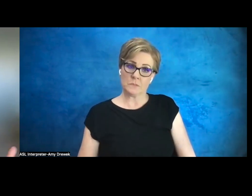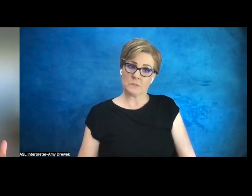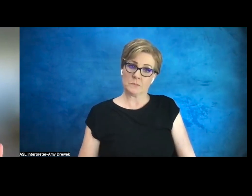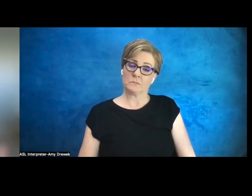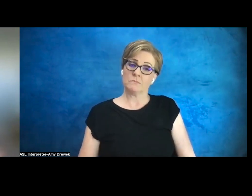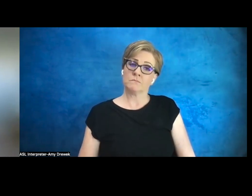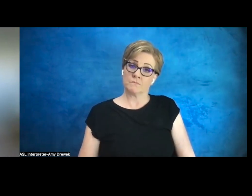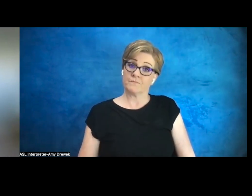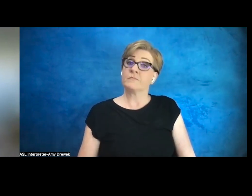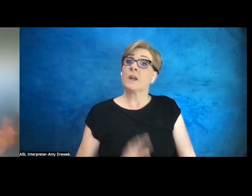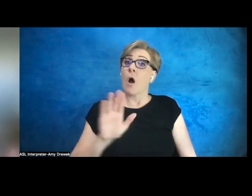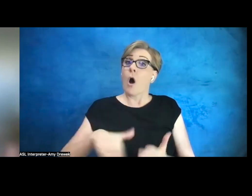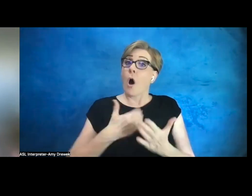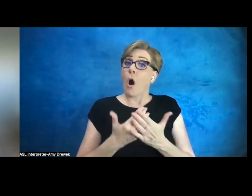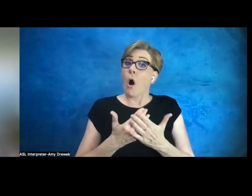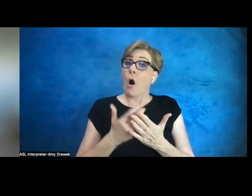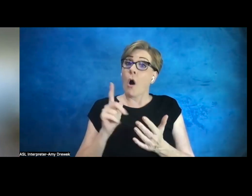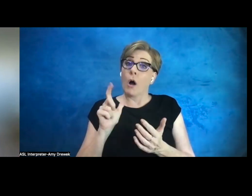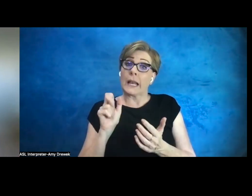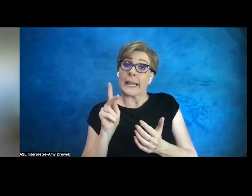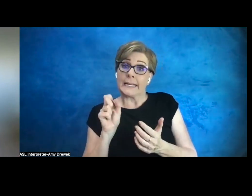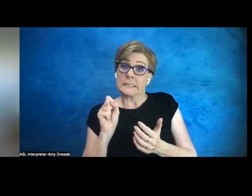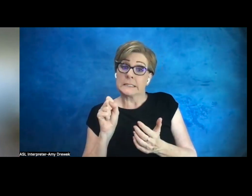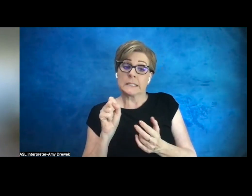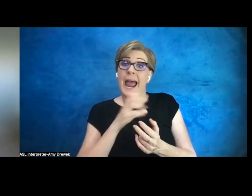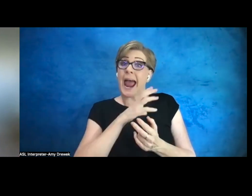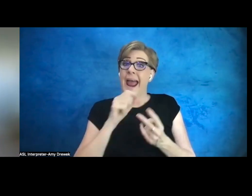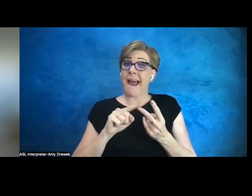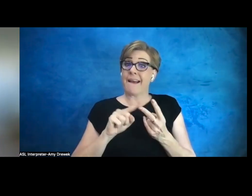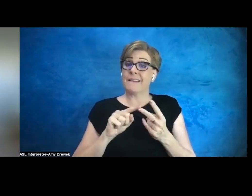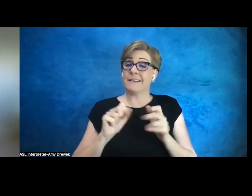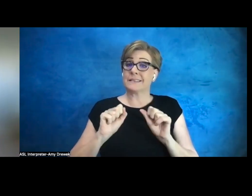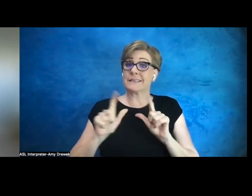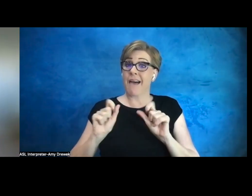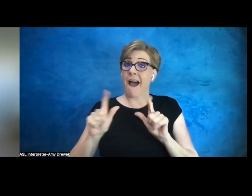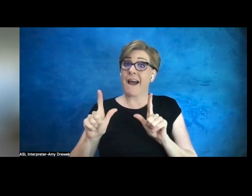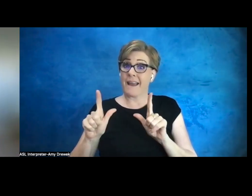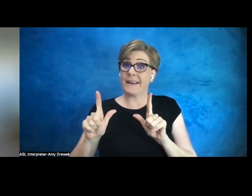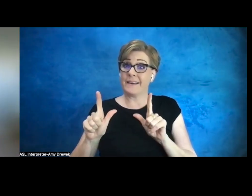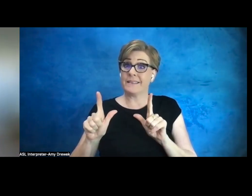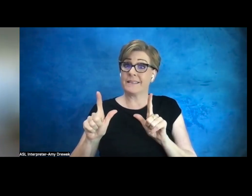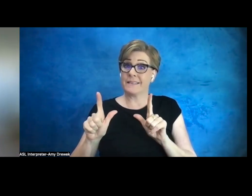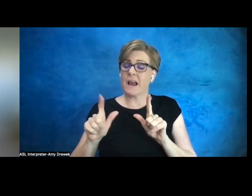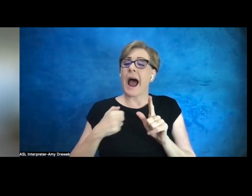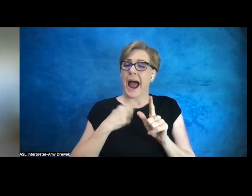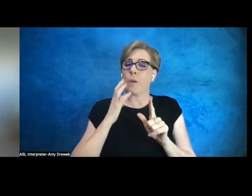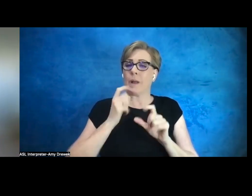of these links and with another copy of the slides after our time together so that will likely come